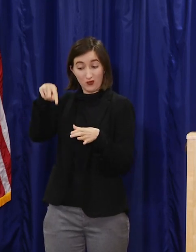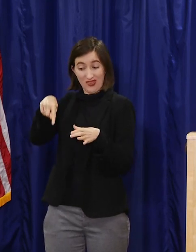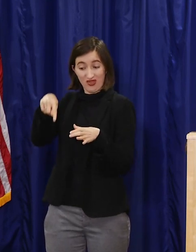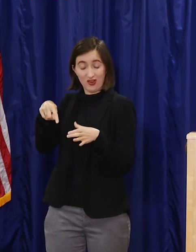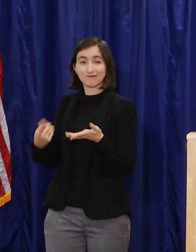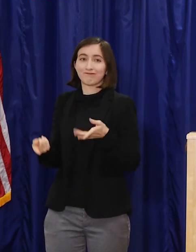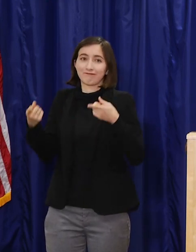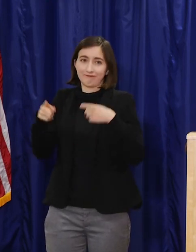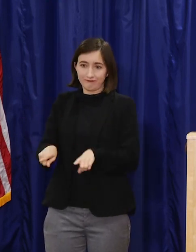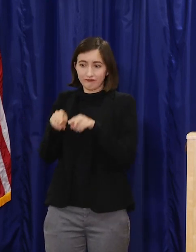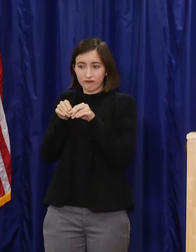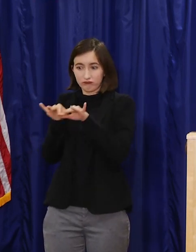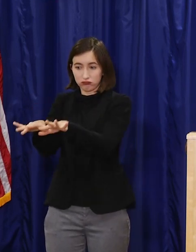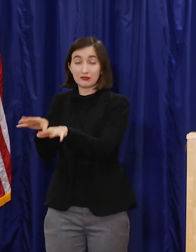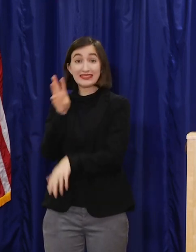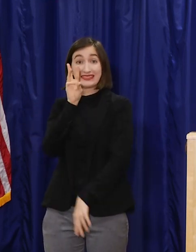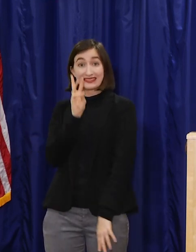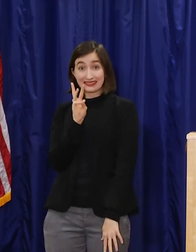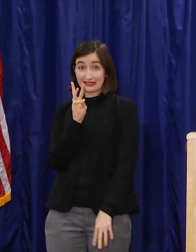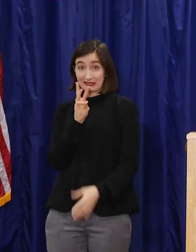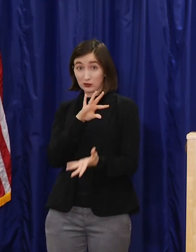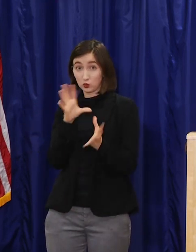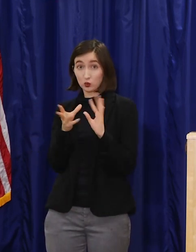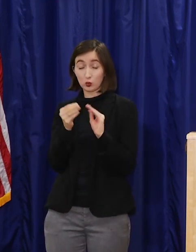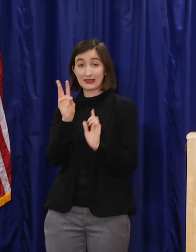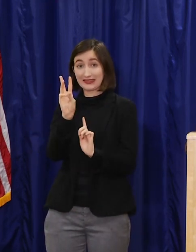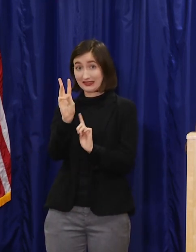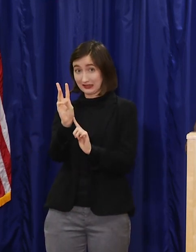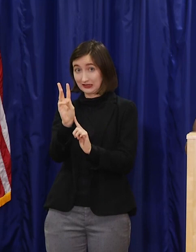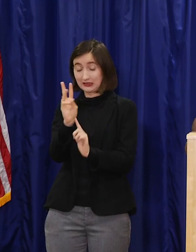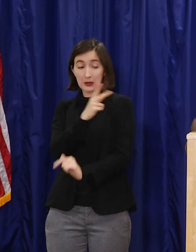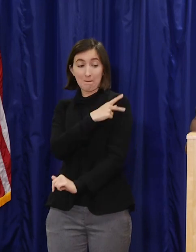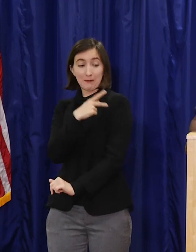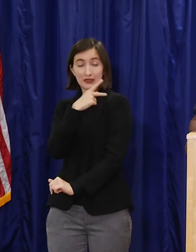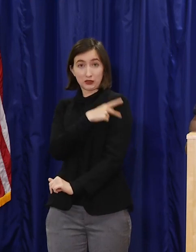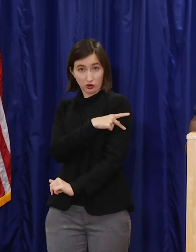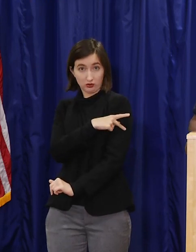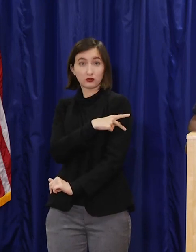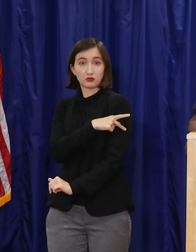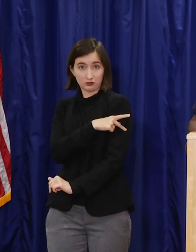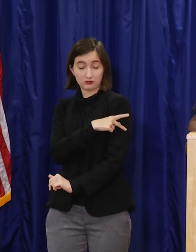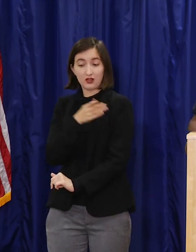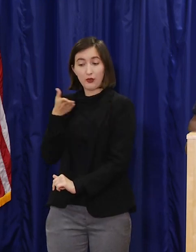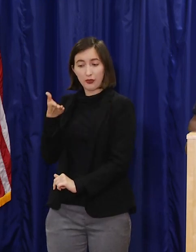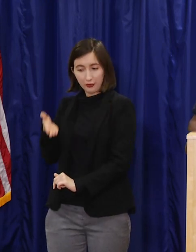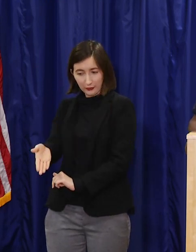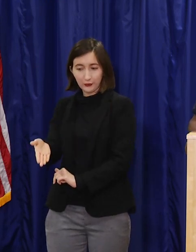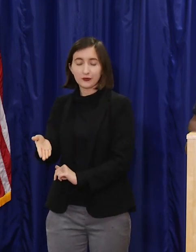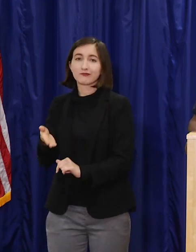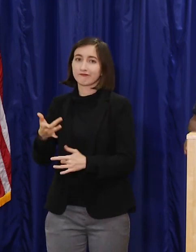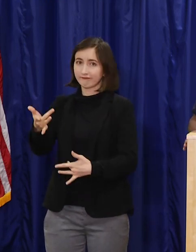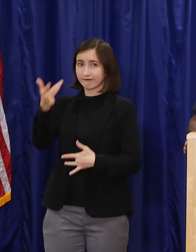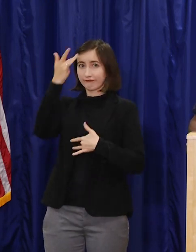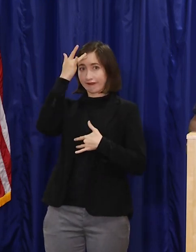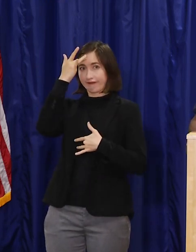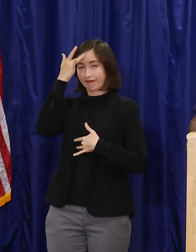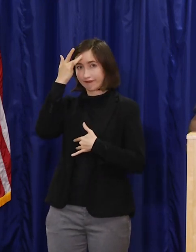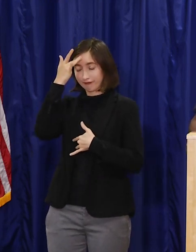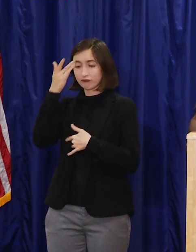WEDNESDAY BUT HAVE NOT BEEN CONFIRMED A FURTHER PAINS. STEIN SAYS THAT WHILE ROUGHLY CONFIRMED A FURTHER PAINS. STEIN SAYS THAT WHILE ROUGHLY 90% OF PLAYERS HAVE RECEIVED STEIN SAYS THAT WHILE ROUGHLY 90% OF PLAYERS HAVE RECEIVED LESS THAN HALF OF SALARIES. 90% OF PLAYERS HAVE RECEIVED LESS THAN HALF OF SALARIES. FOR THE SEASON DUE TO BEING ON LESS THAN HALF OF SALARIES. FOR THE SEASON DUE TO BEING ON 12 MONTH PAYMENT PLANS, FOR THE SEASON DUE TO BEING ON 12 MONTH PAYMENT PLANS, 9 PLAYERS REPRESENTED BY KLUTCH